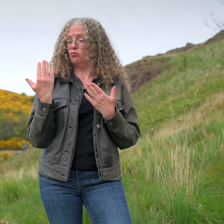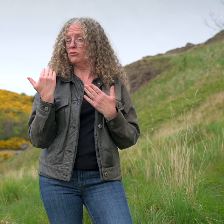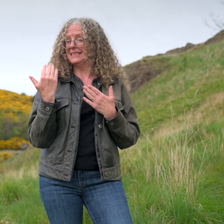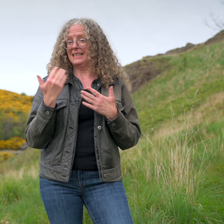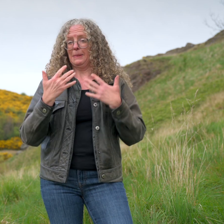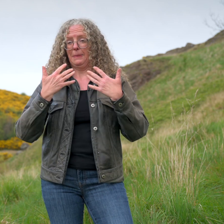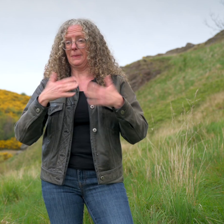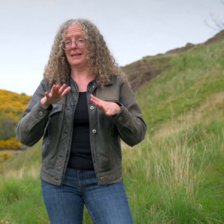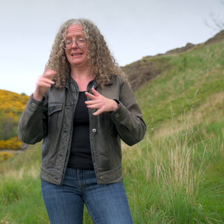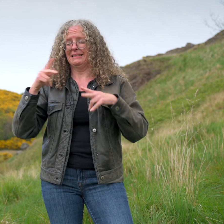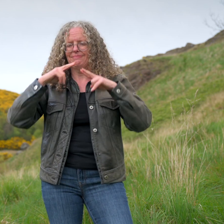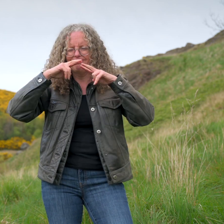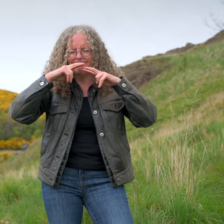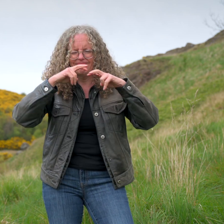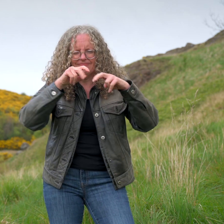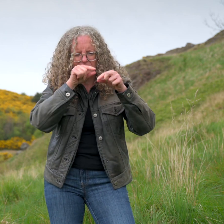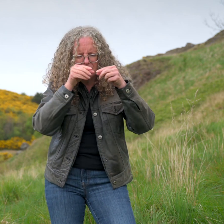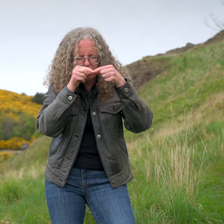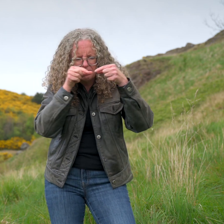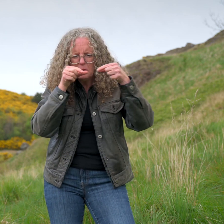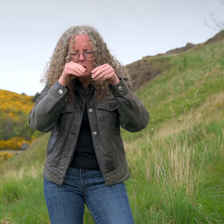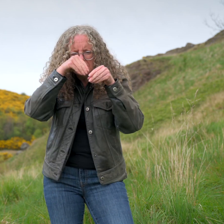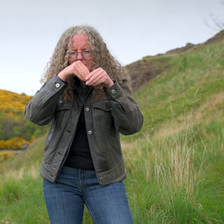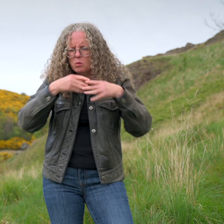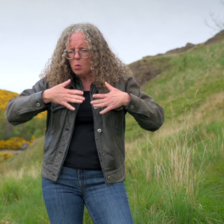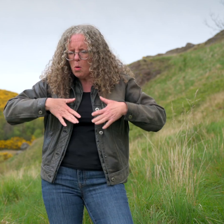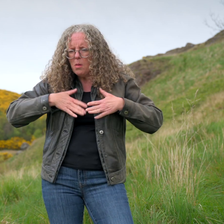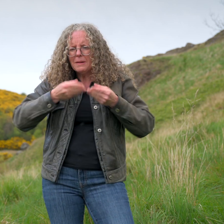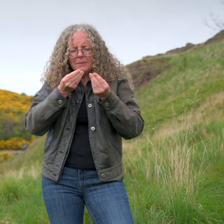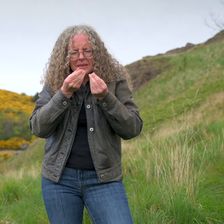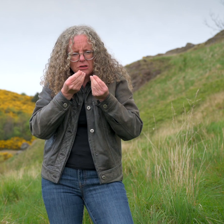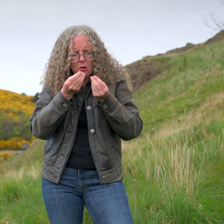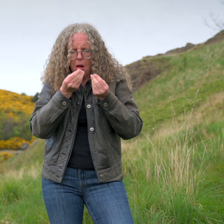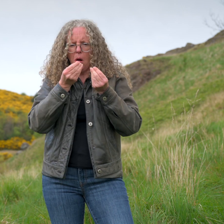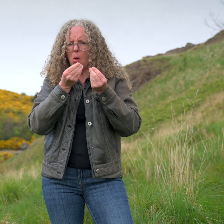There’s been recent research on these figures, analysing their clothes to date them.